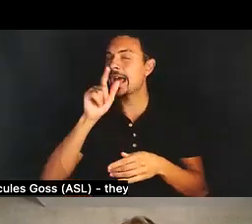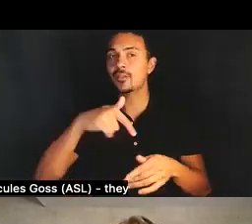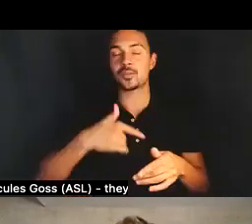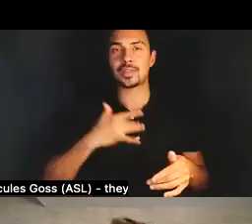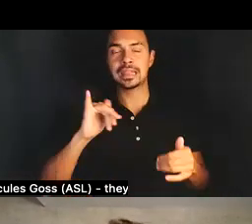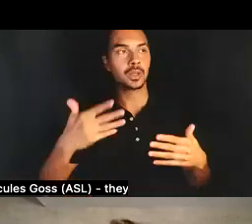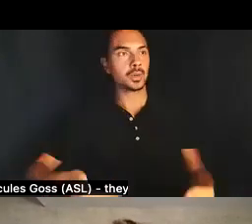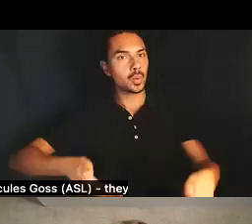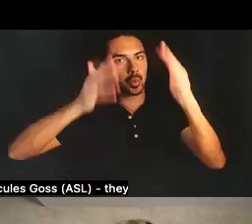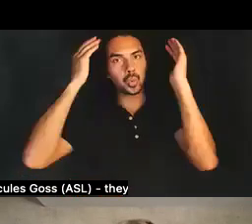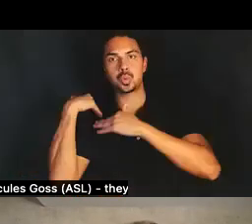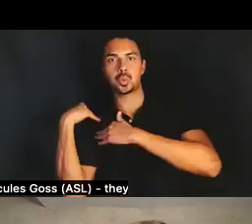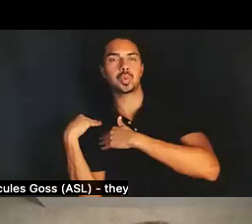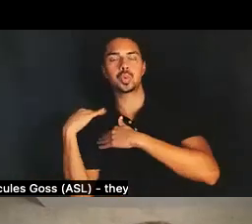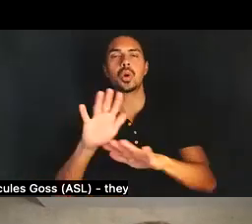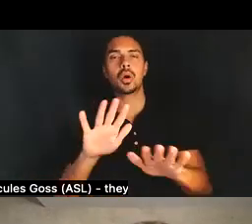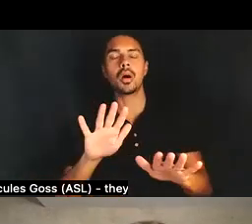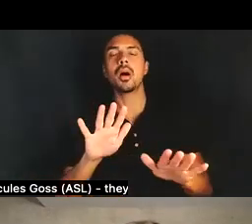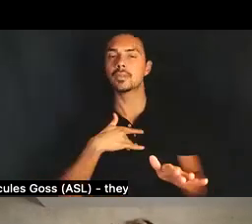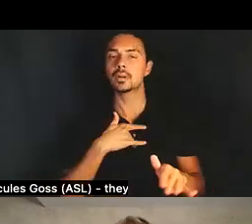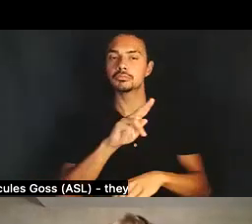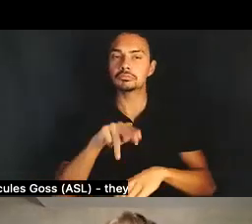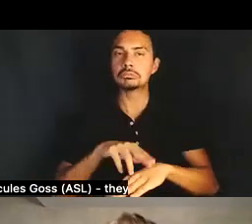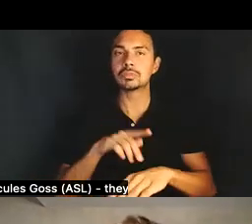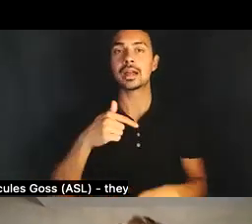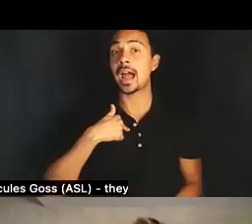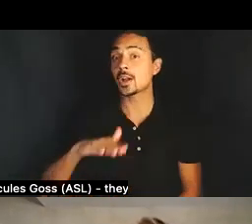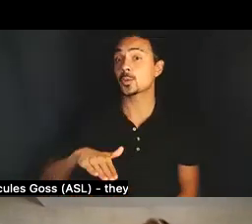person's career? Does not have to feel cumbersome.